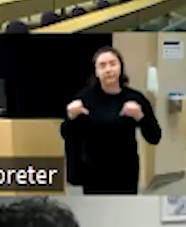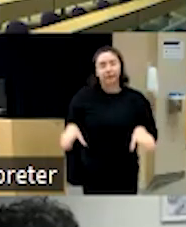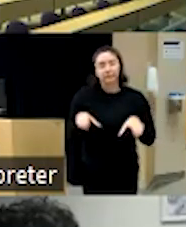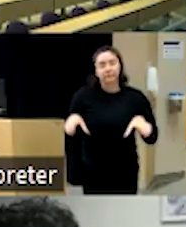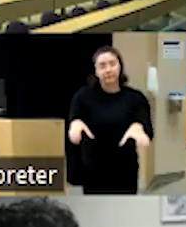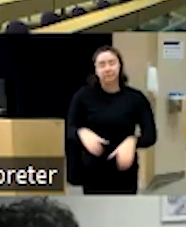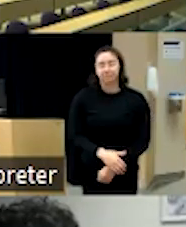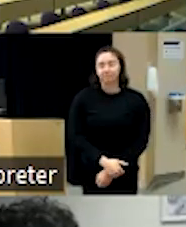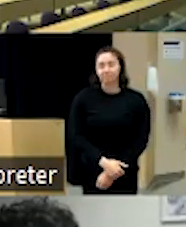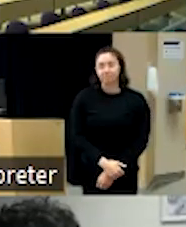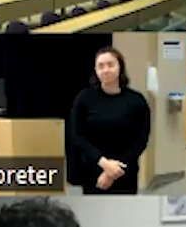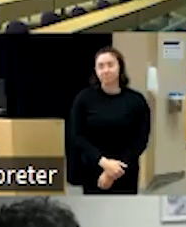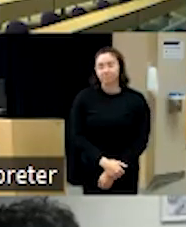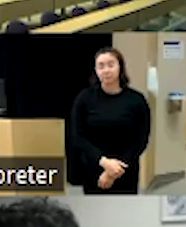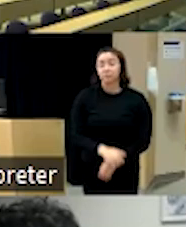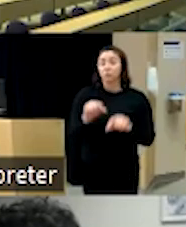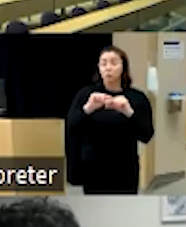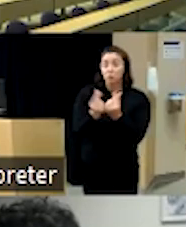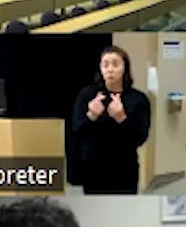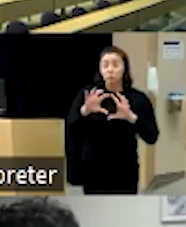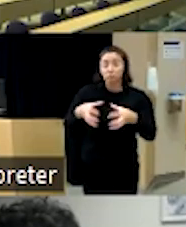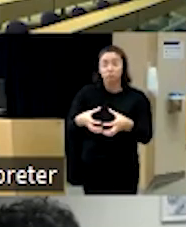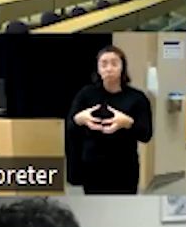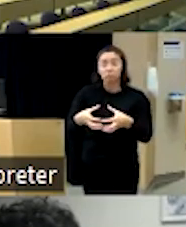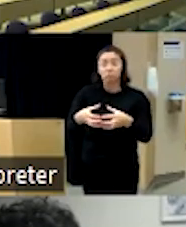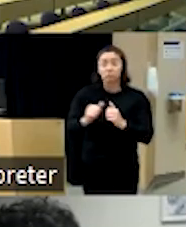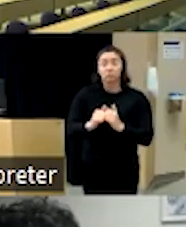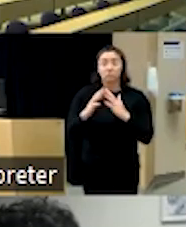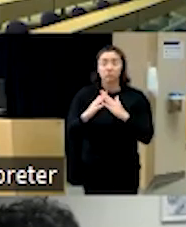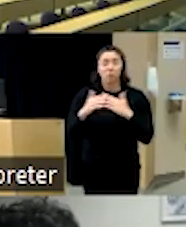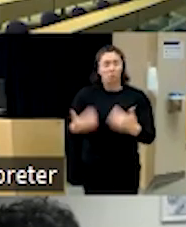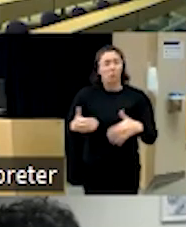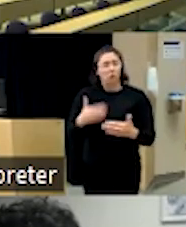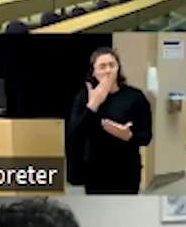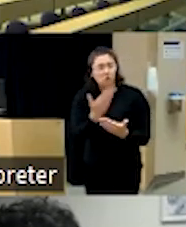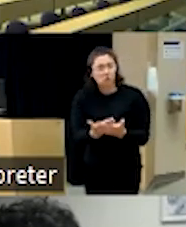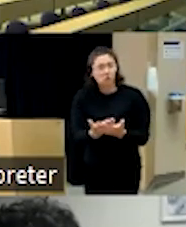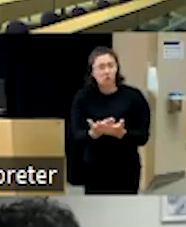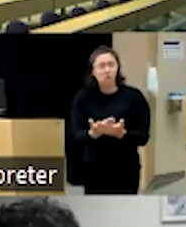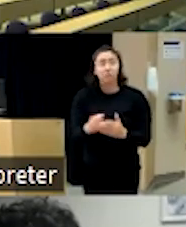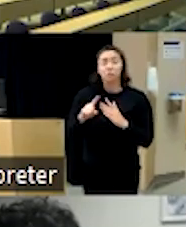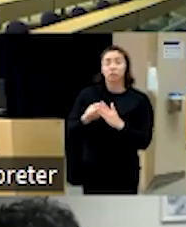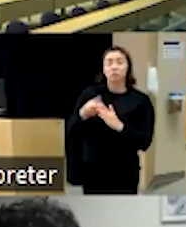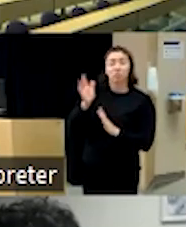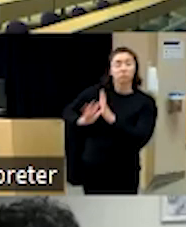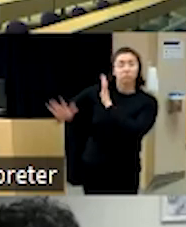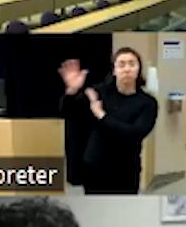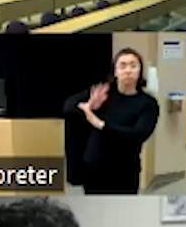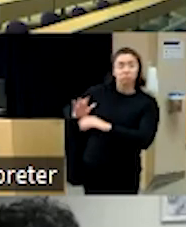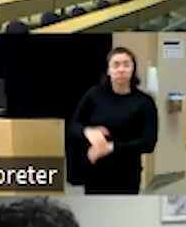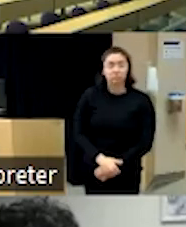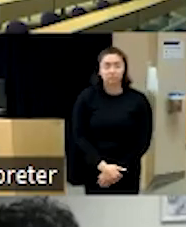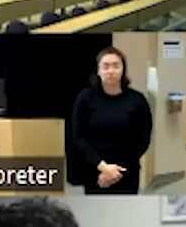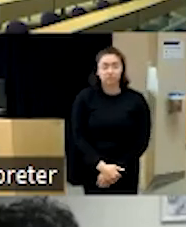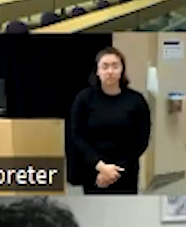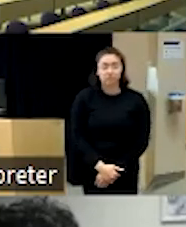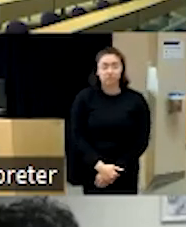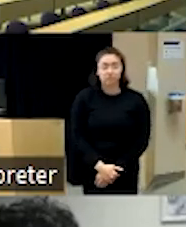um uh the the groups are really very well when I started in Wolfsburg um which is whatever 12